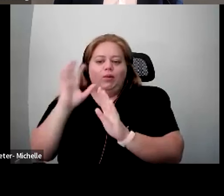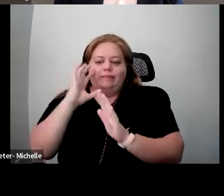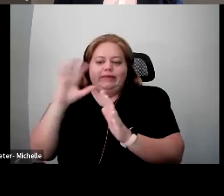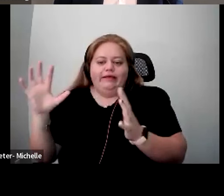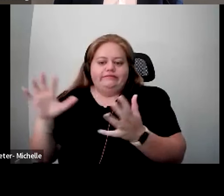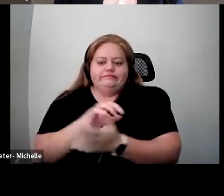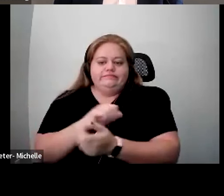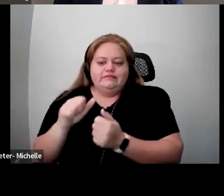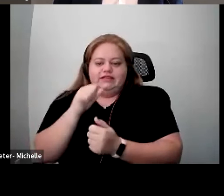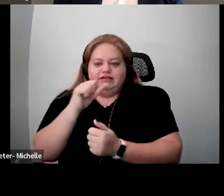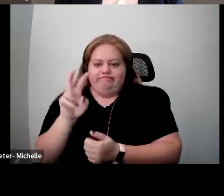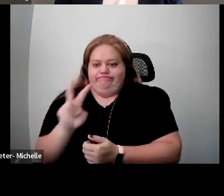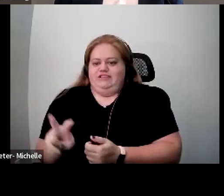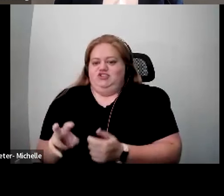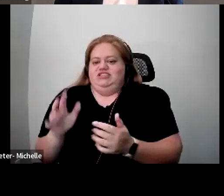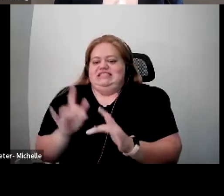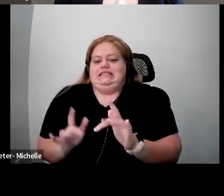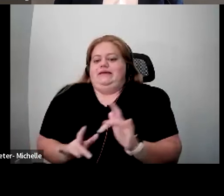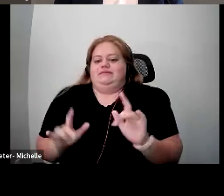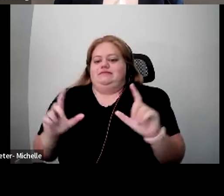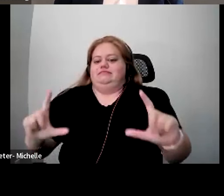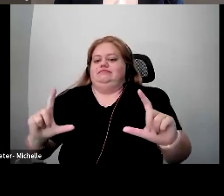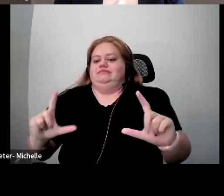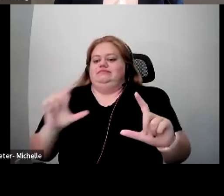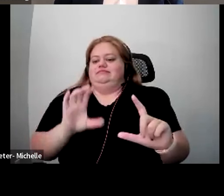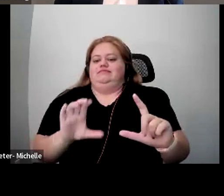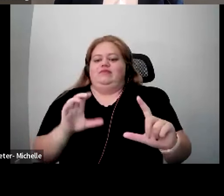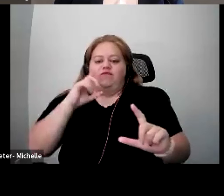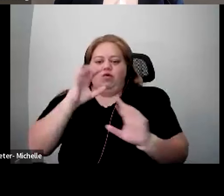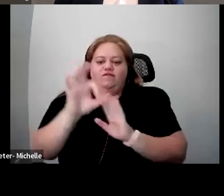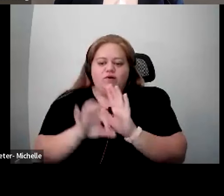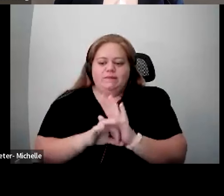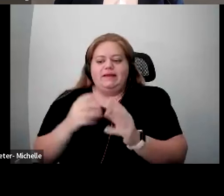They are not readable. There is an ongoing work, especially